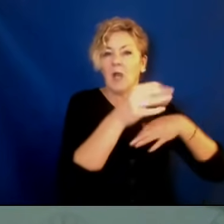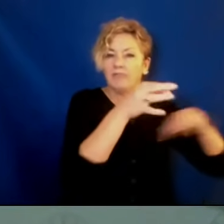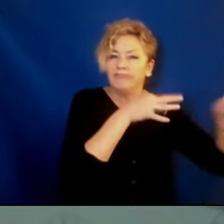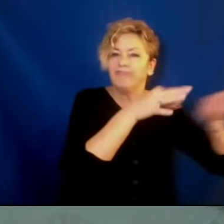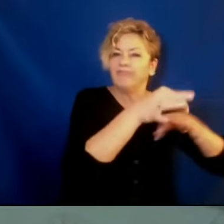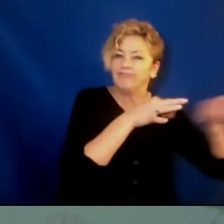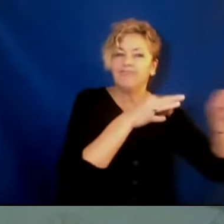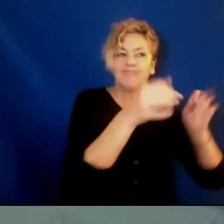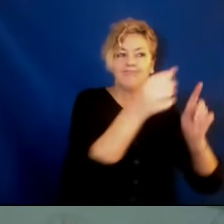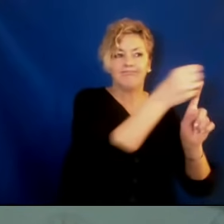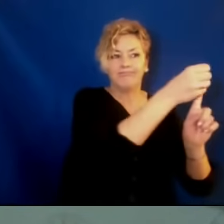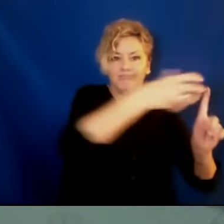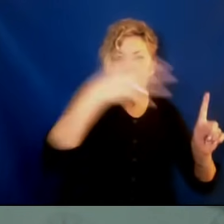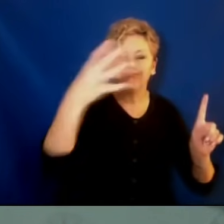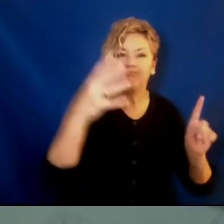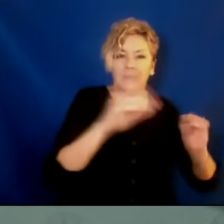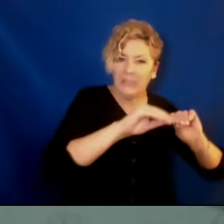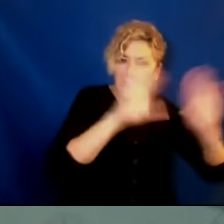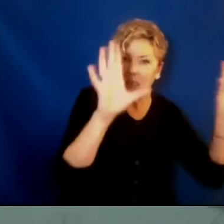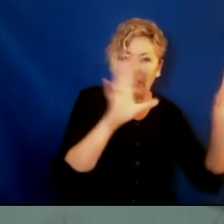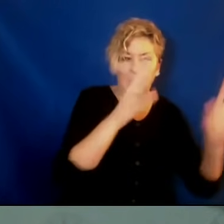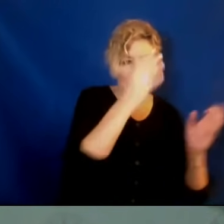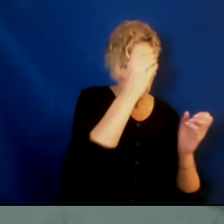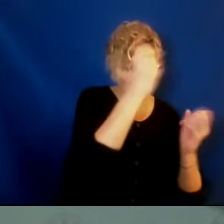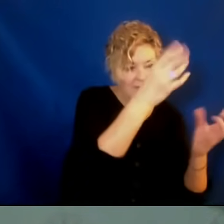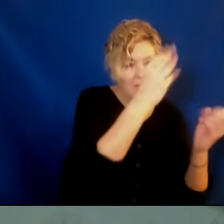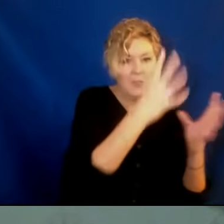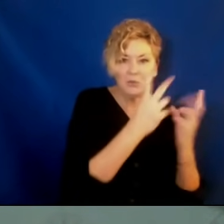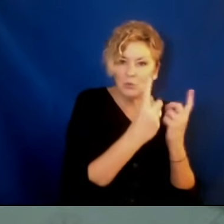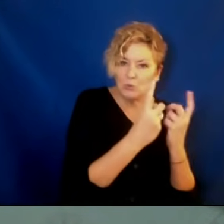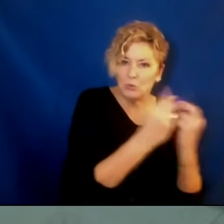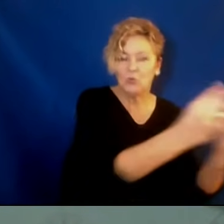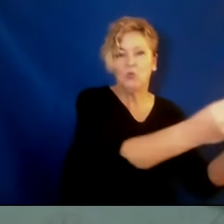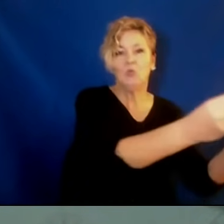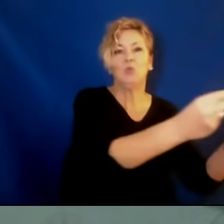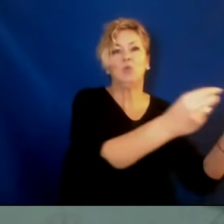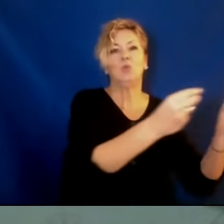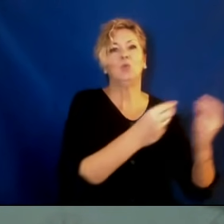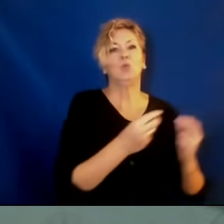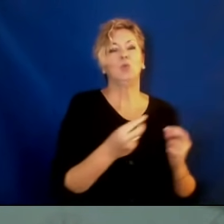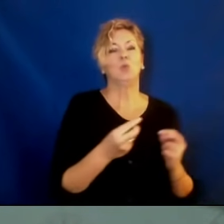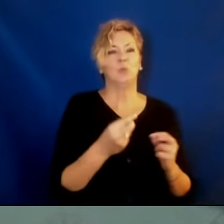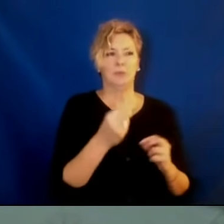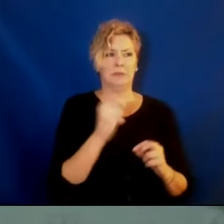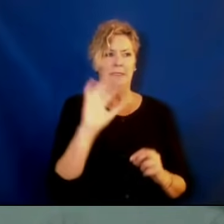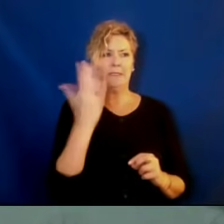our public health teams are reaching people, are doing contact tracing and are able